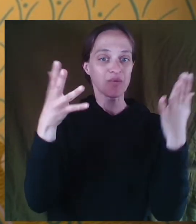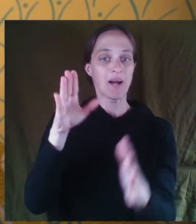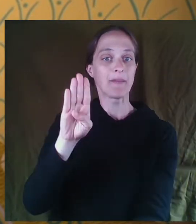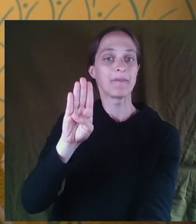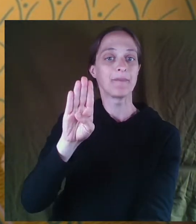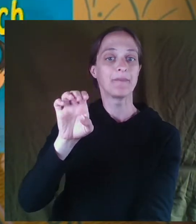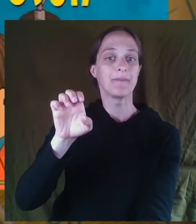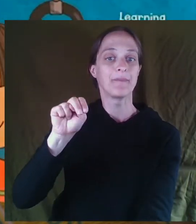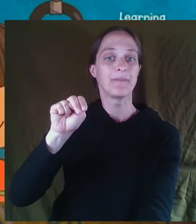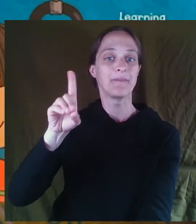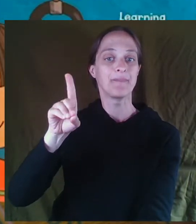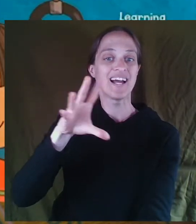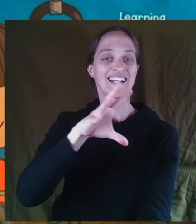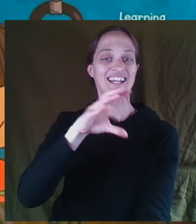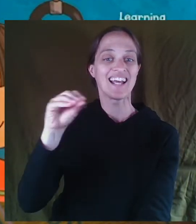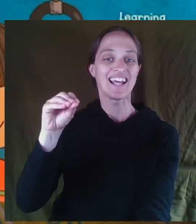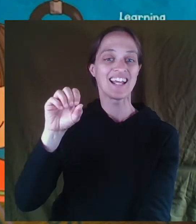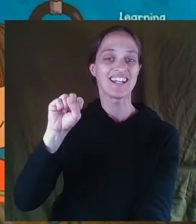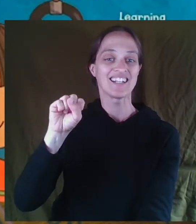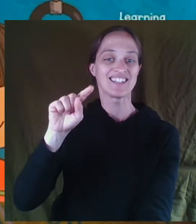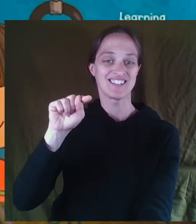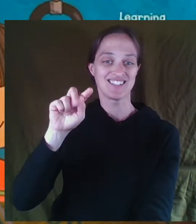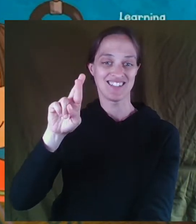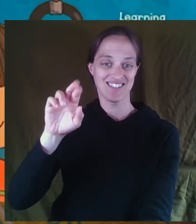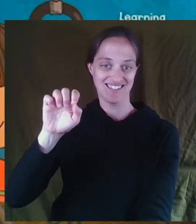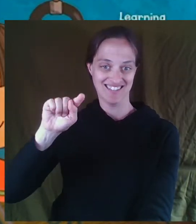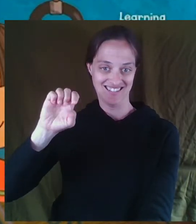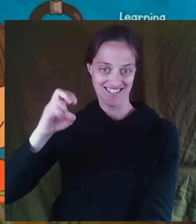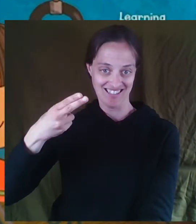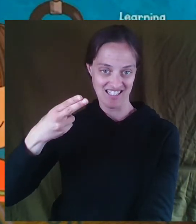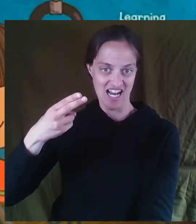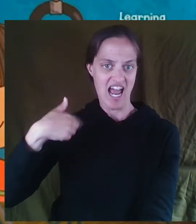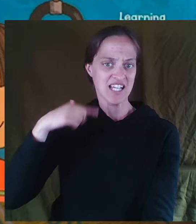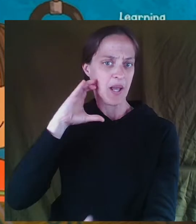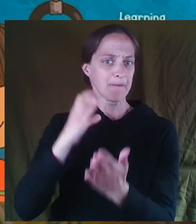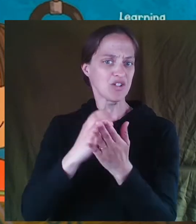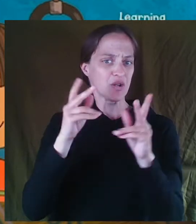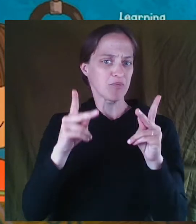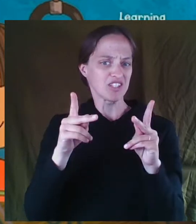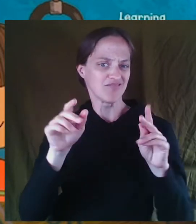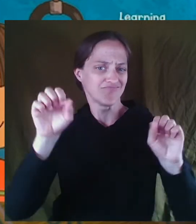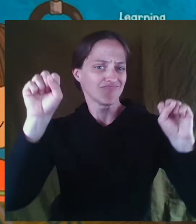The title is "Bend and Stretch", it seems to have a picture of someone reaching up,